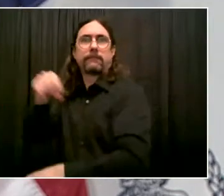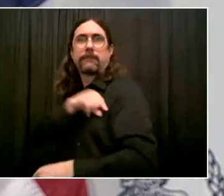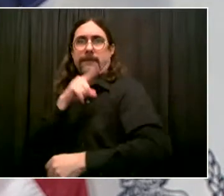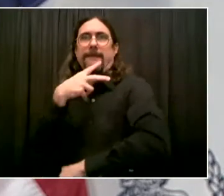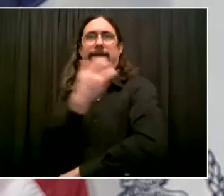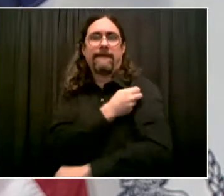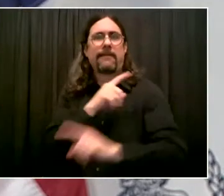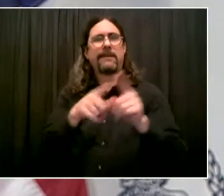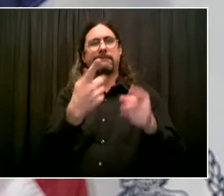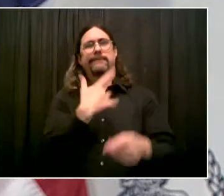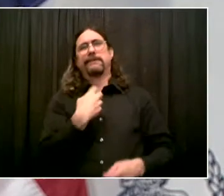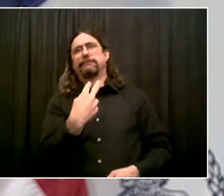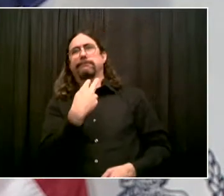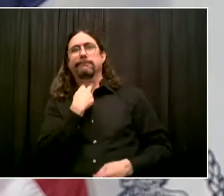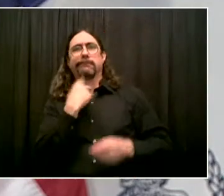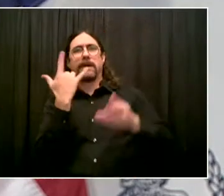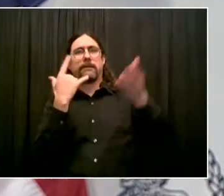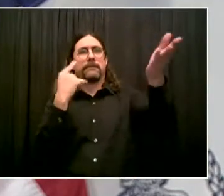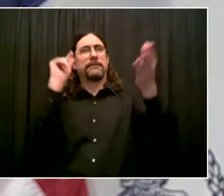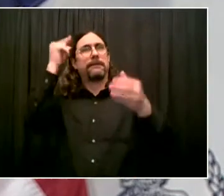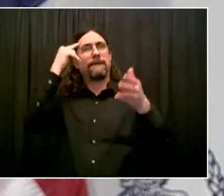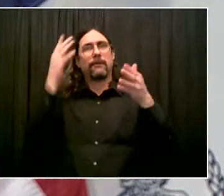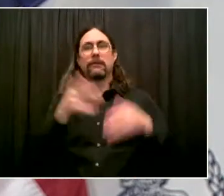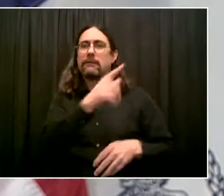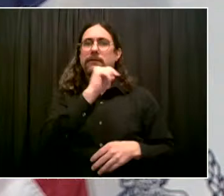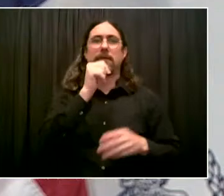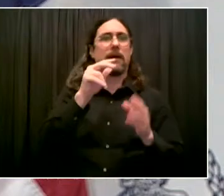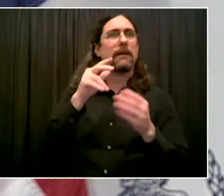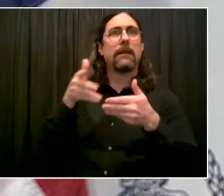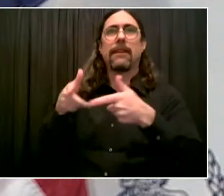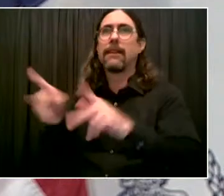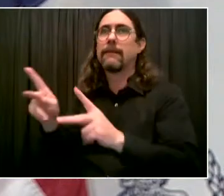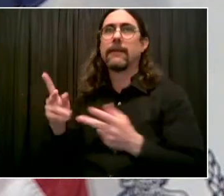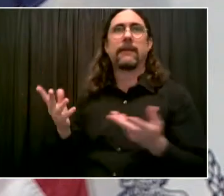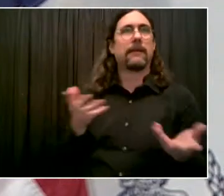LOCAL CONTROL AND SAY WE'RE GOING TO VACCINATE THE